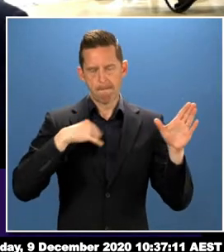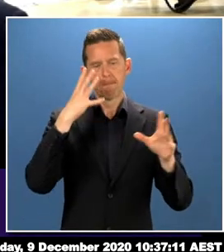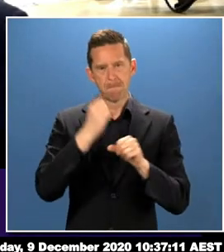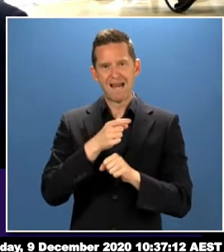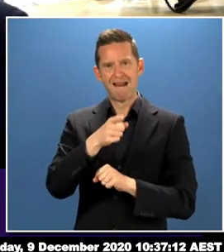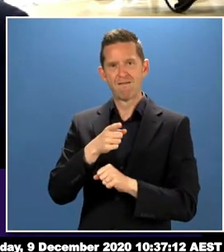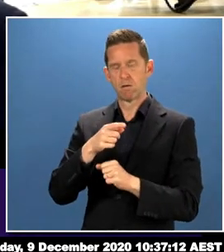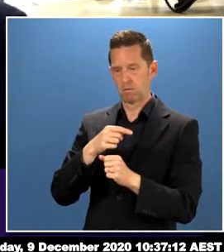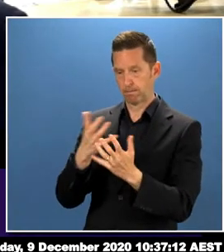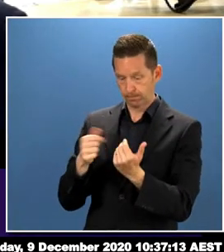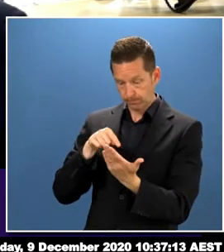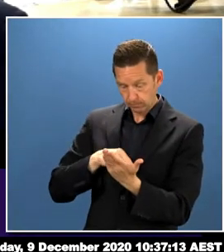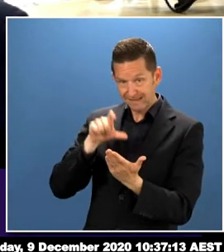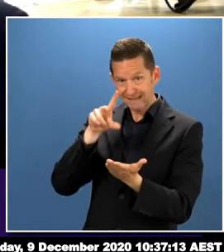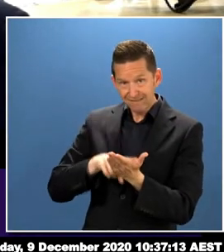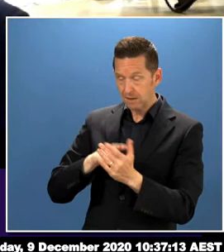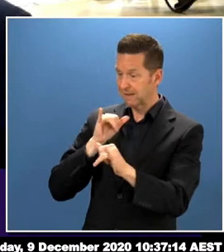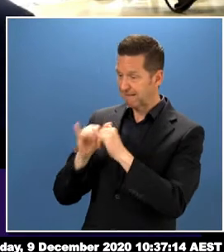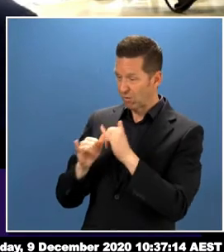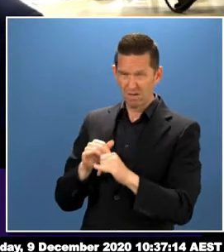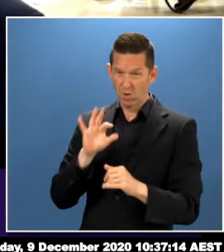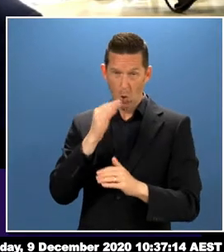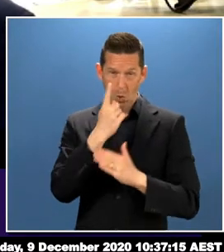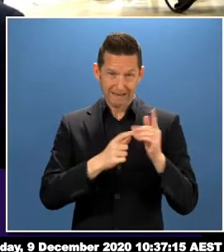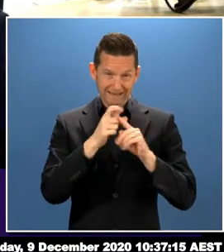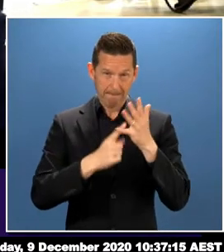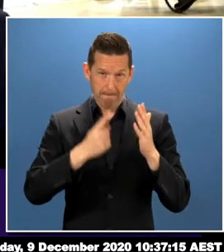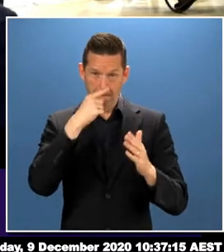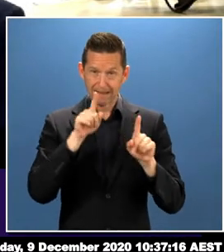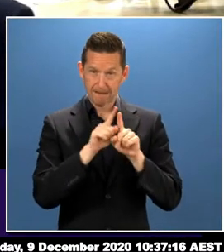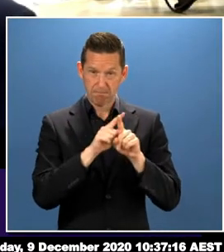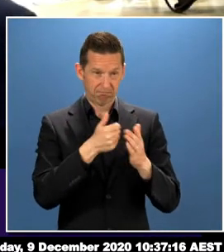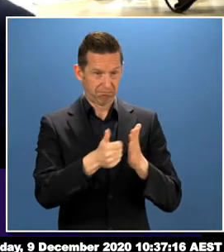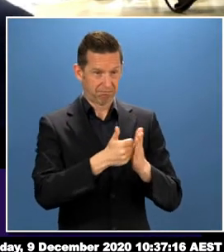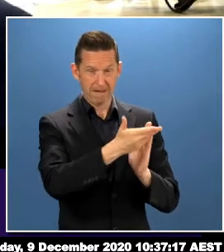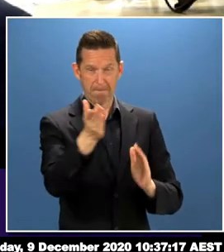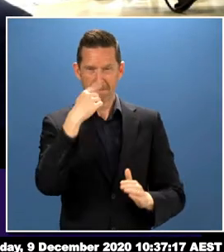Not just people with disability, but a lot of people --- would benefit